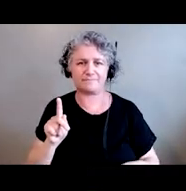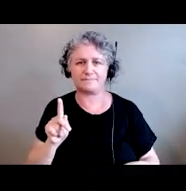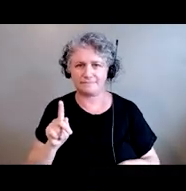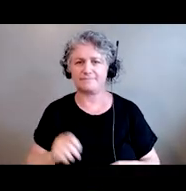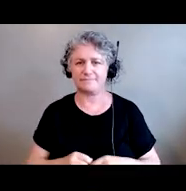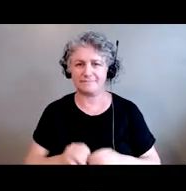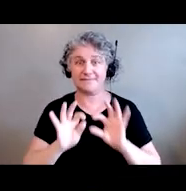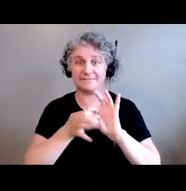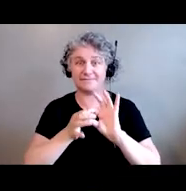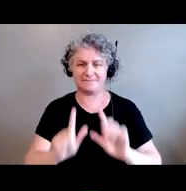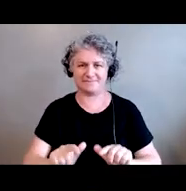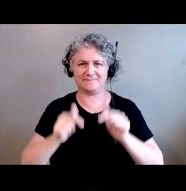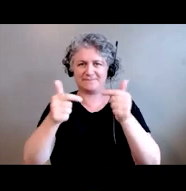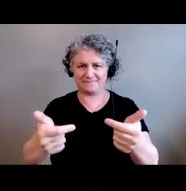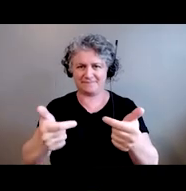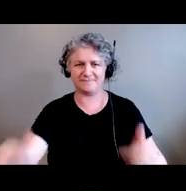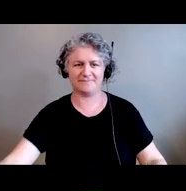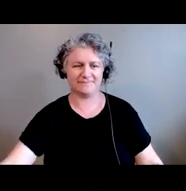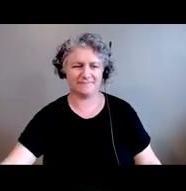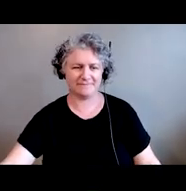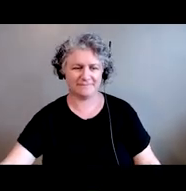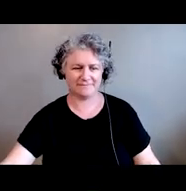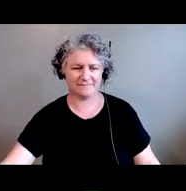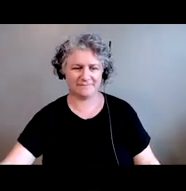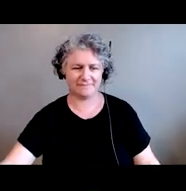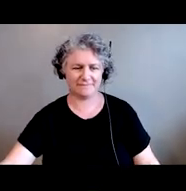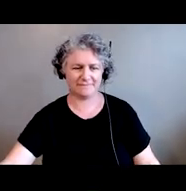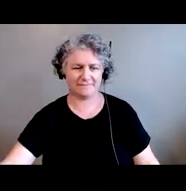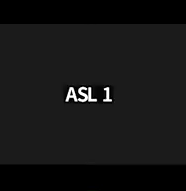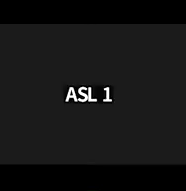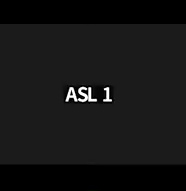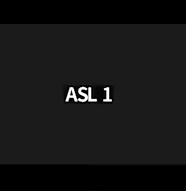think I'll echo some of the things you said and say it is disappointing that so few sites